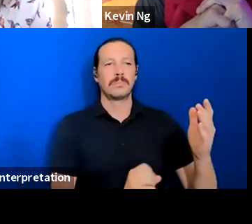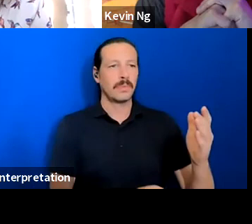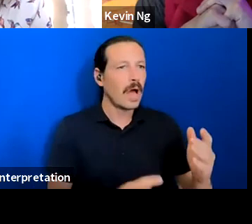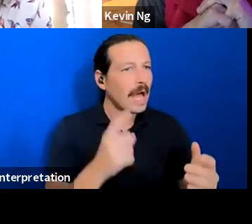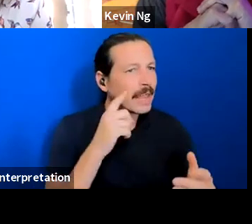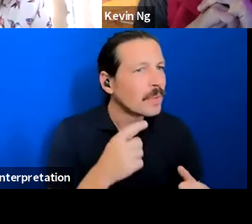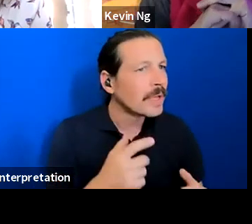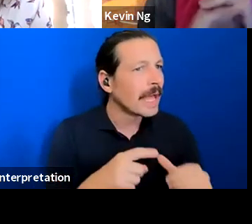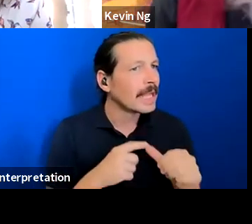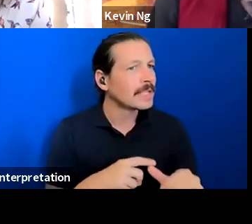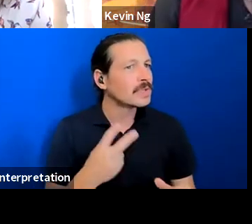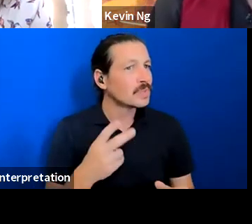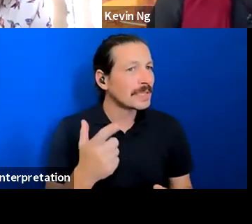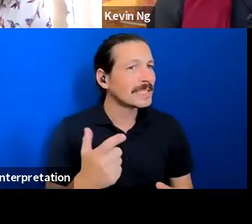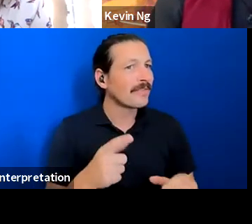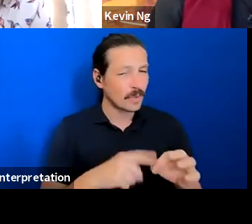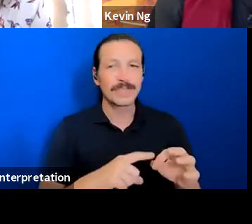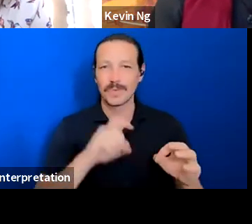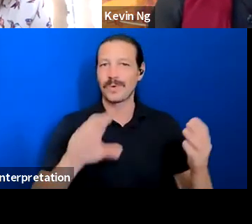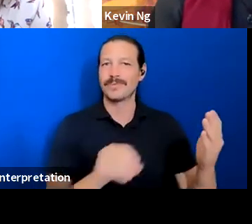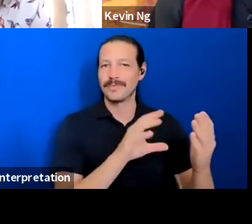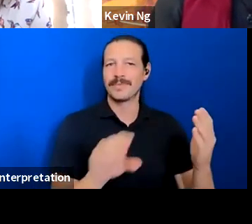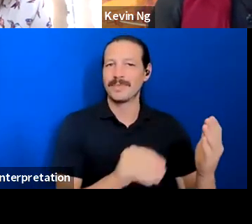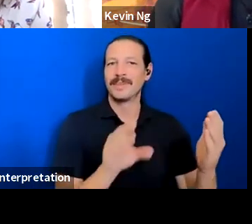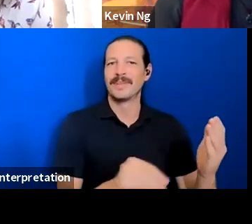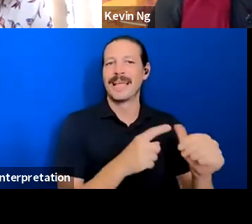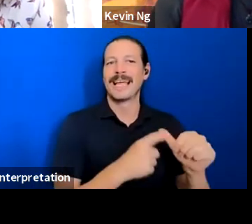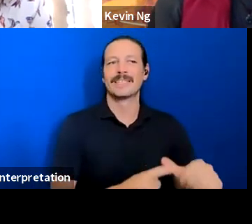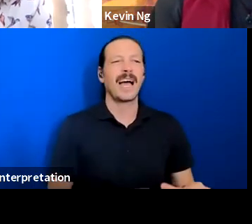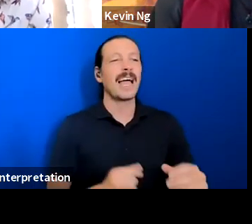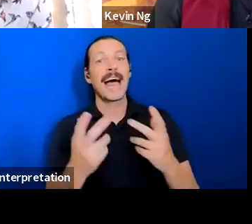and we'll in addition endeavour to answer the ones that have been proposed to us. Also you